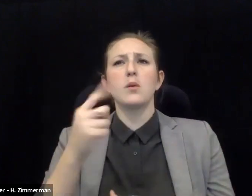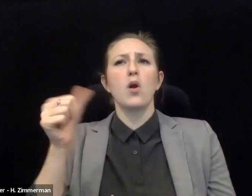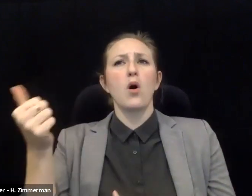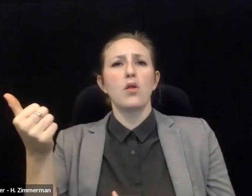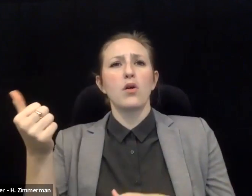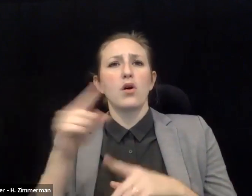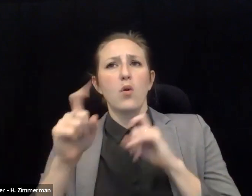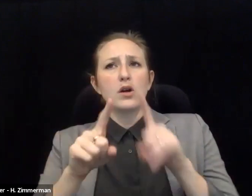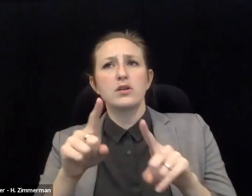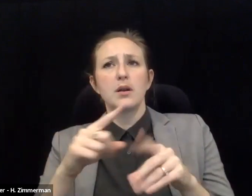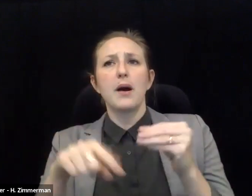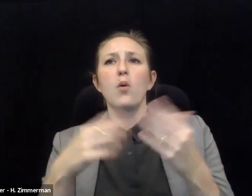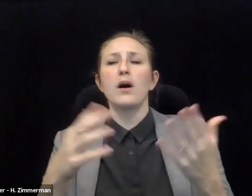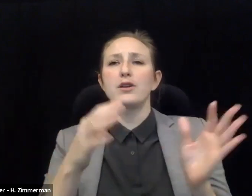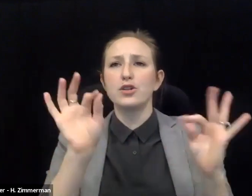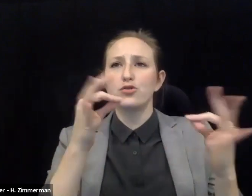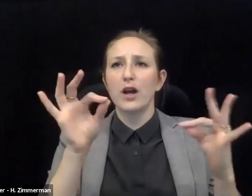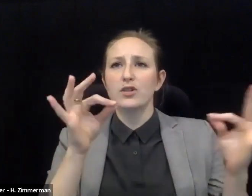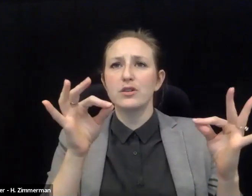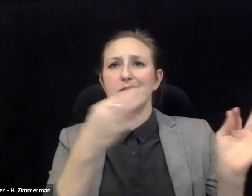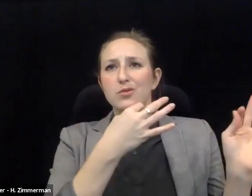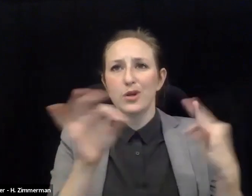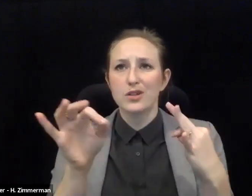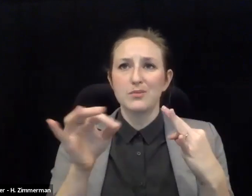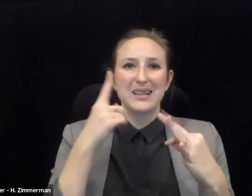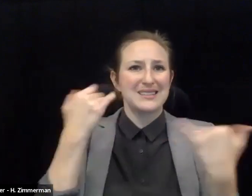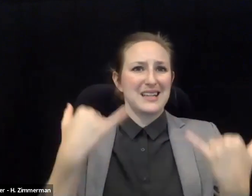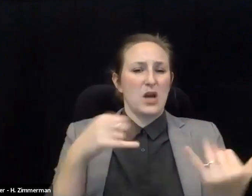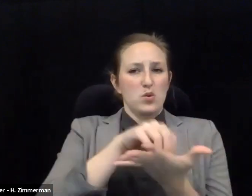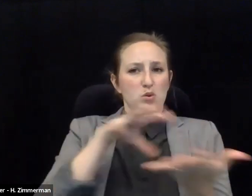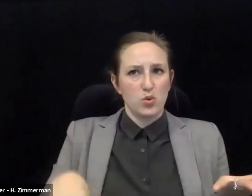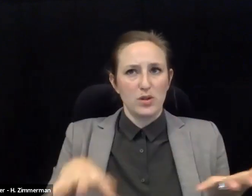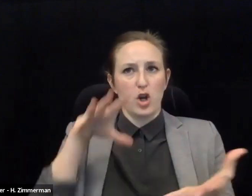just the switch from students learning from home. With parents working from